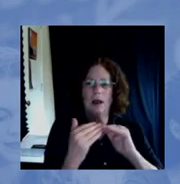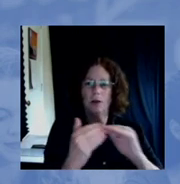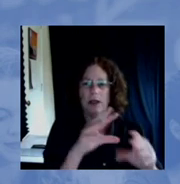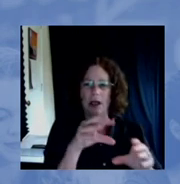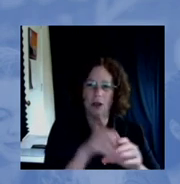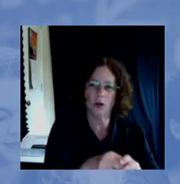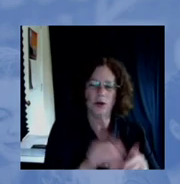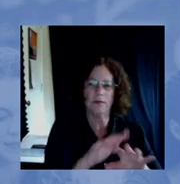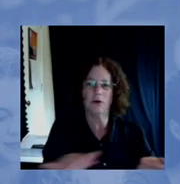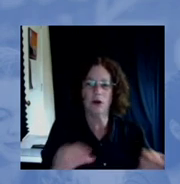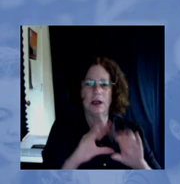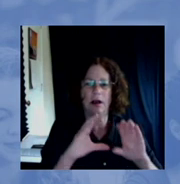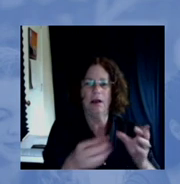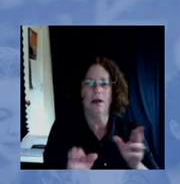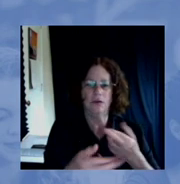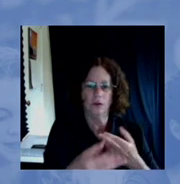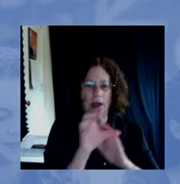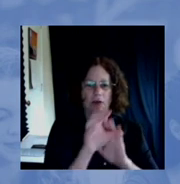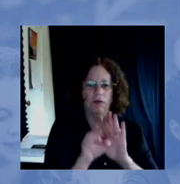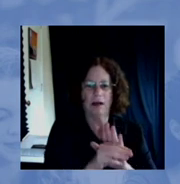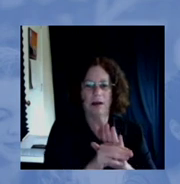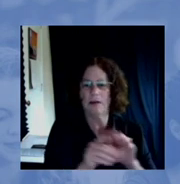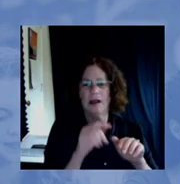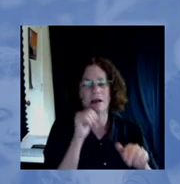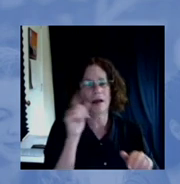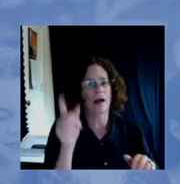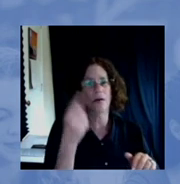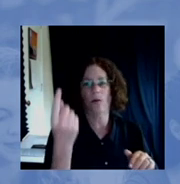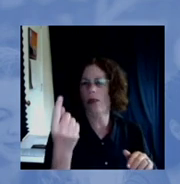CLASSROOMS AND CURRICULUMS, IT CANNOT JUST COME FROM THE ADULTS AND THE TEACHERS, STUDENTS